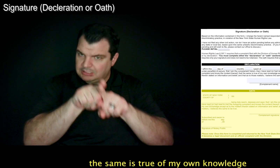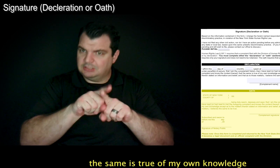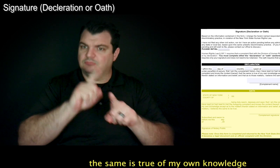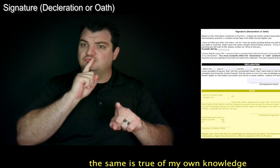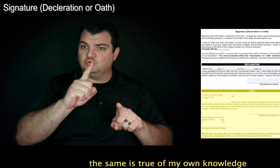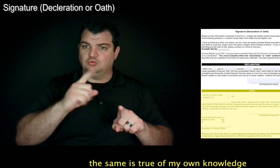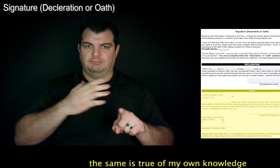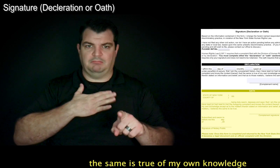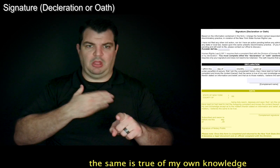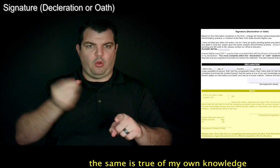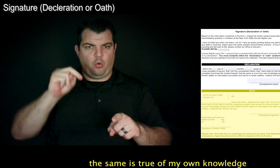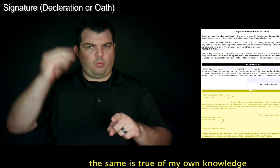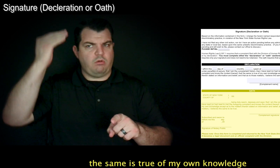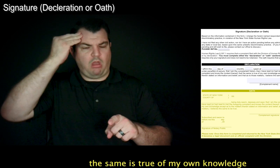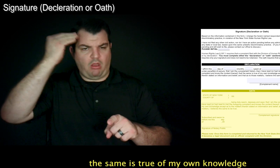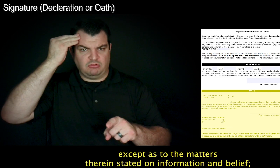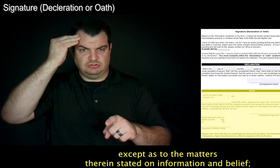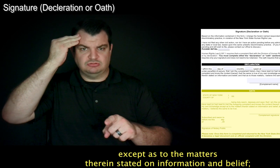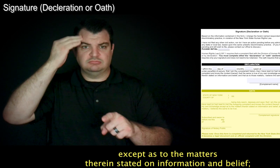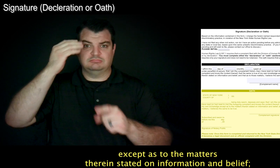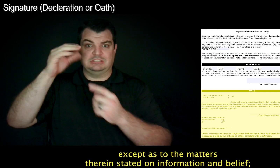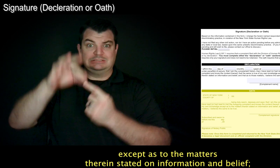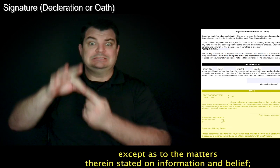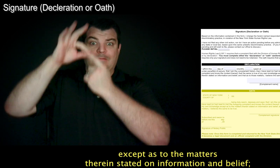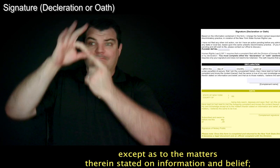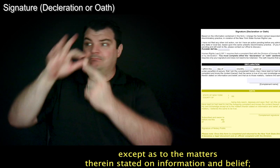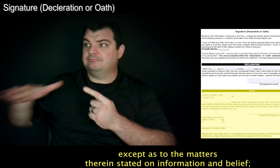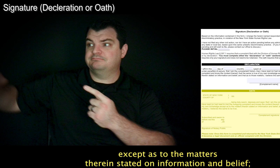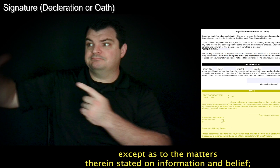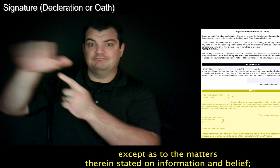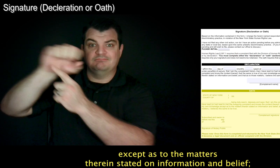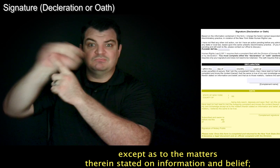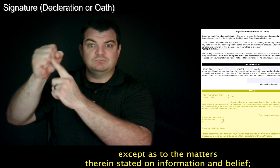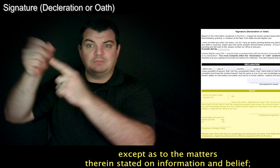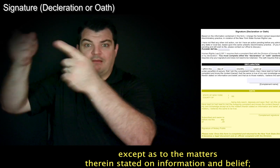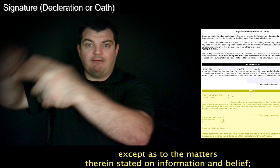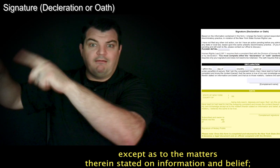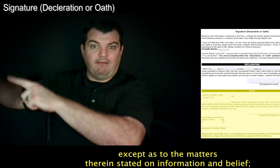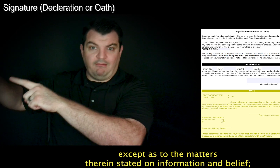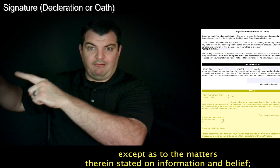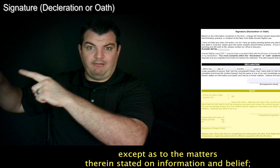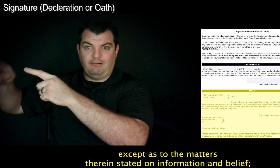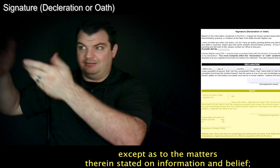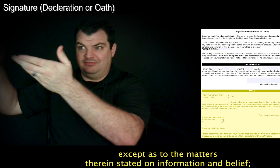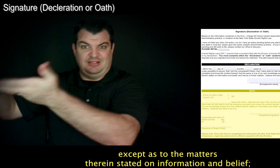the same is true of my own knowledge except as to the matters therein stated on information and belief;